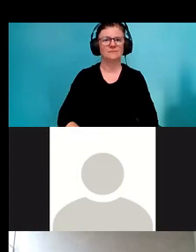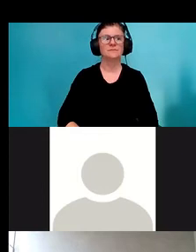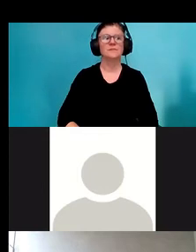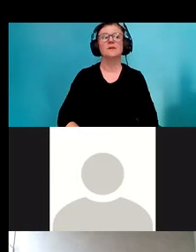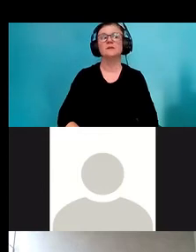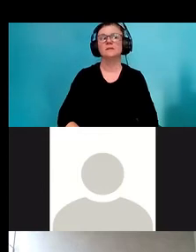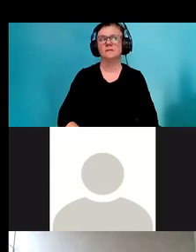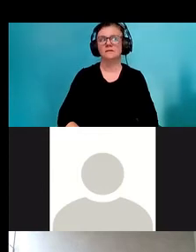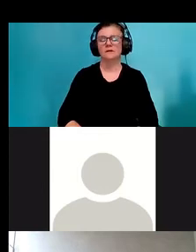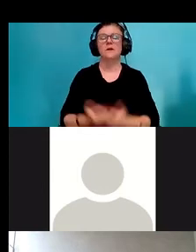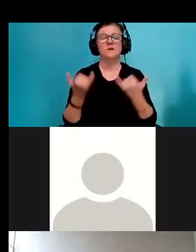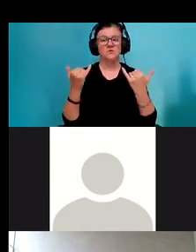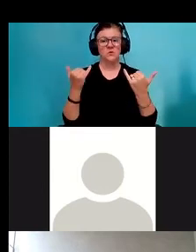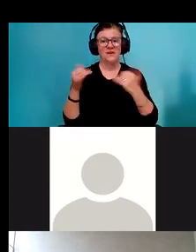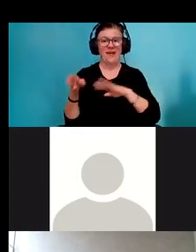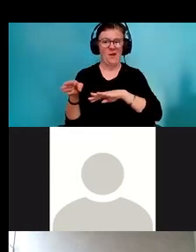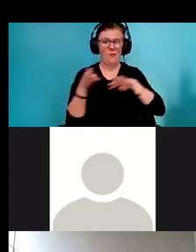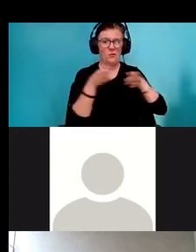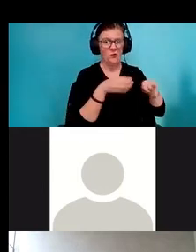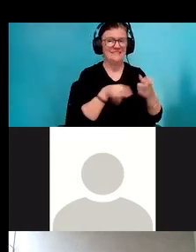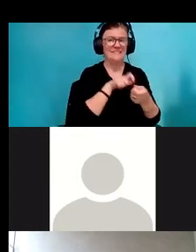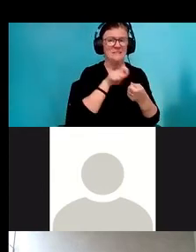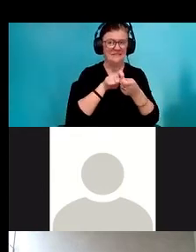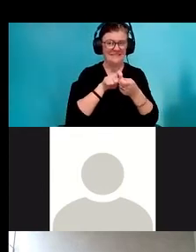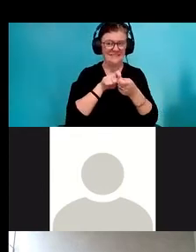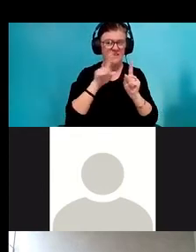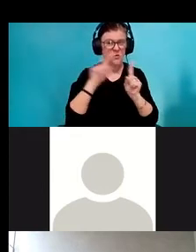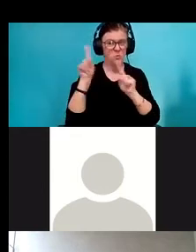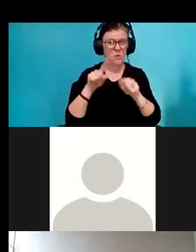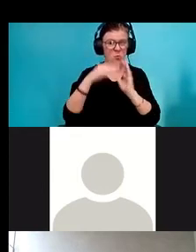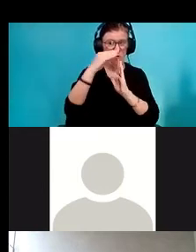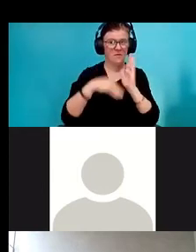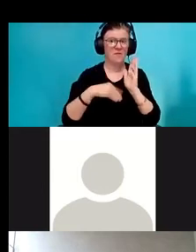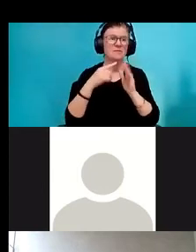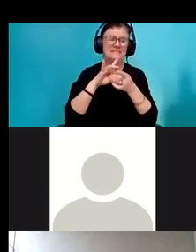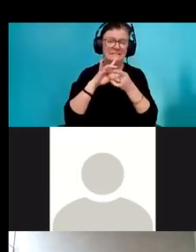specific reporting guidance, as it pertains to the narrative questions.